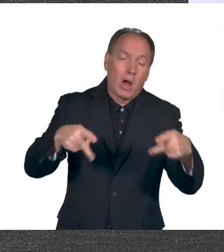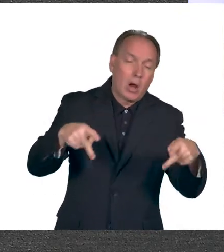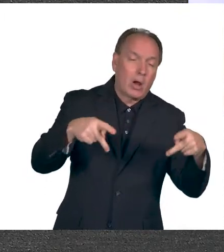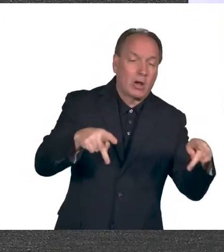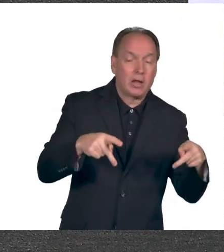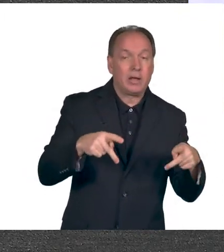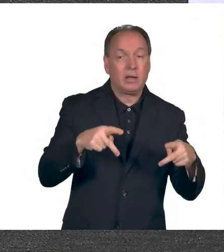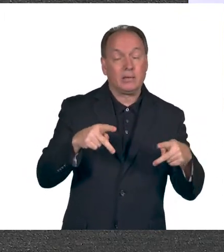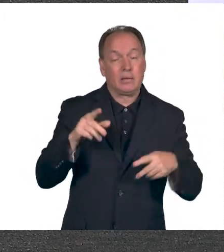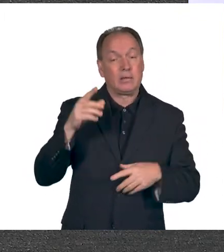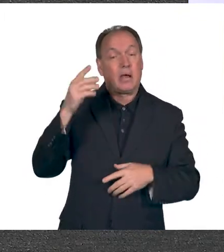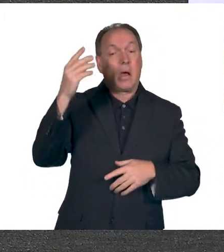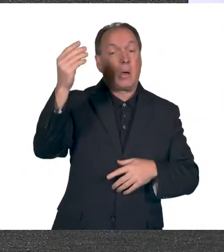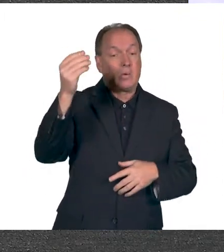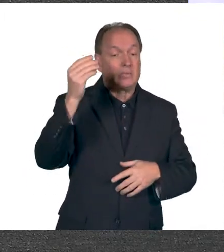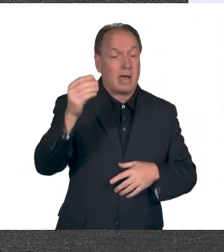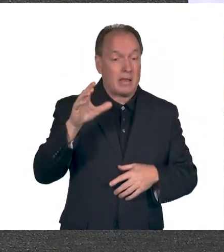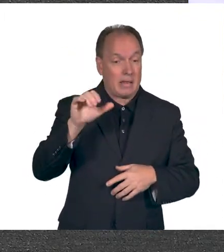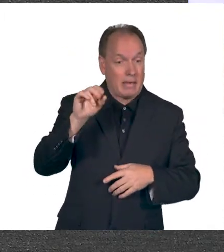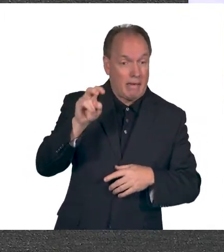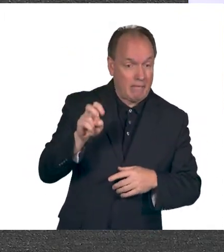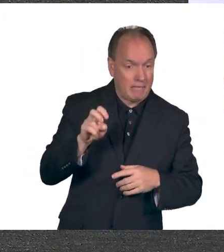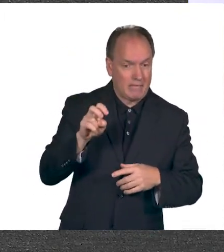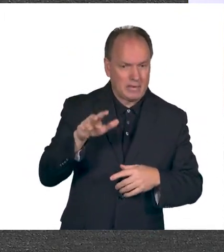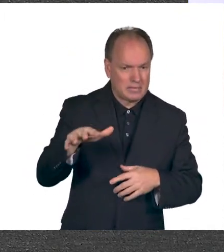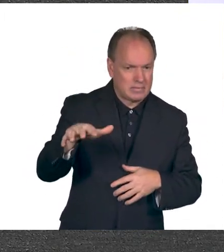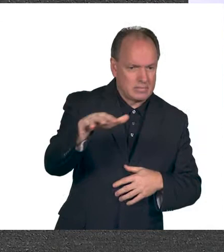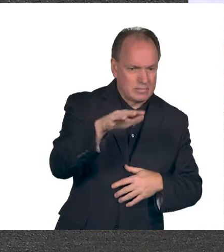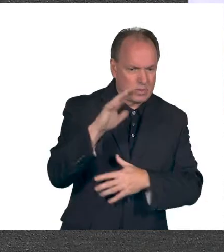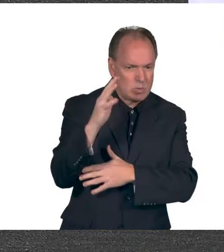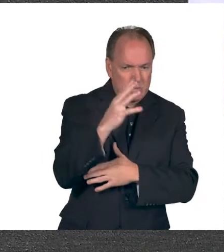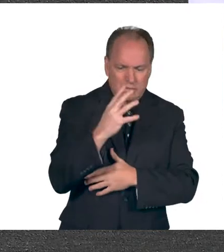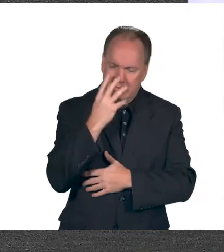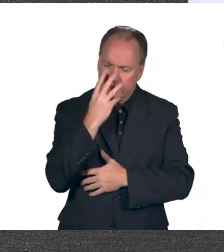"In a cave in the woods a slumbering bear,